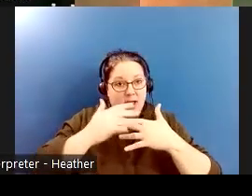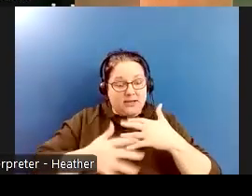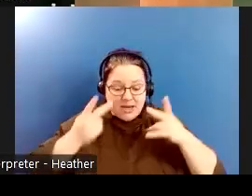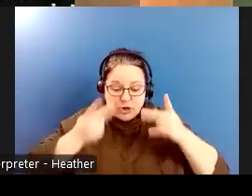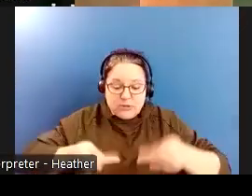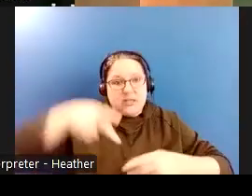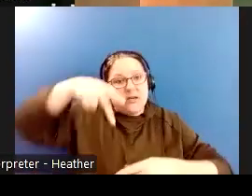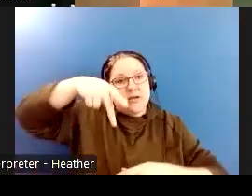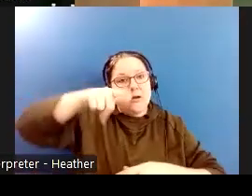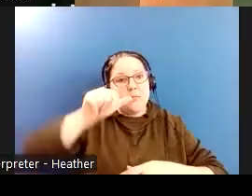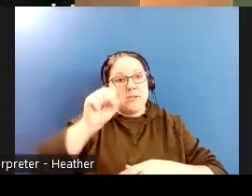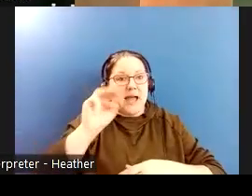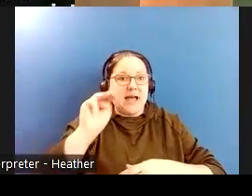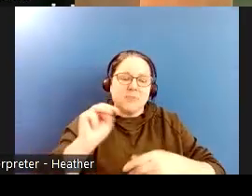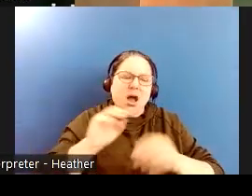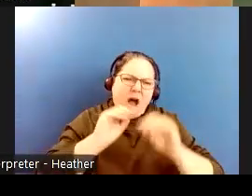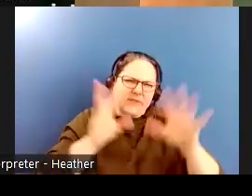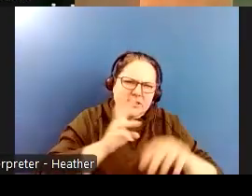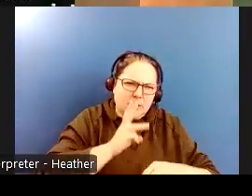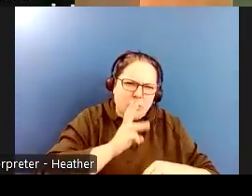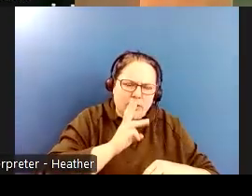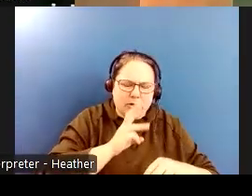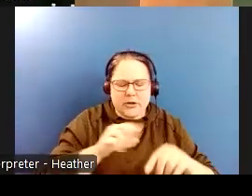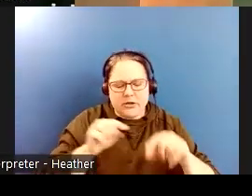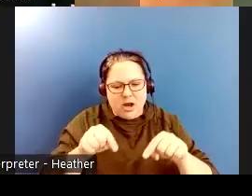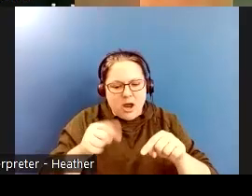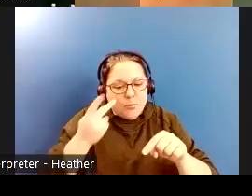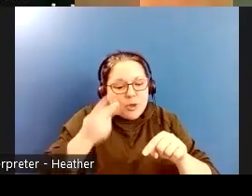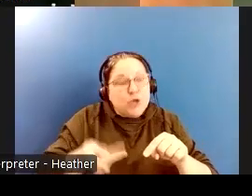there's water in there obviously, but but the most abundant thing is albamin. So you're telling me